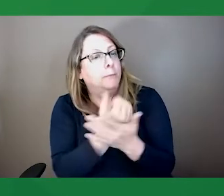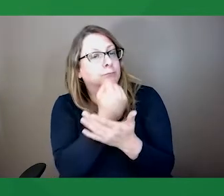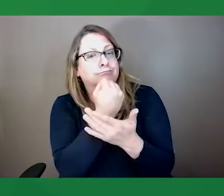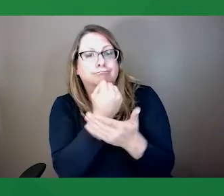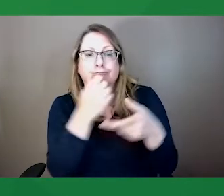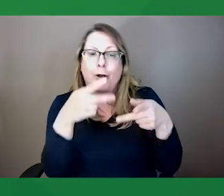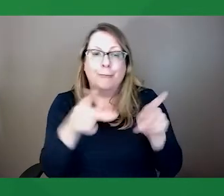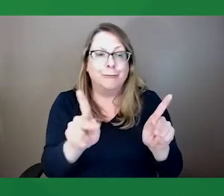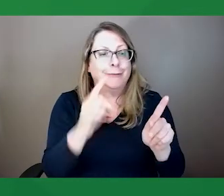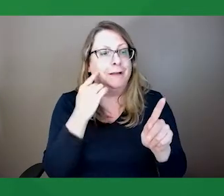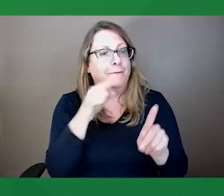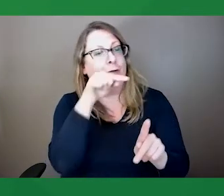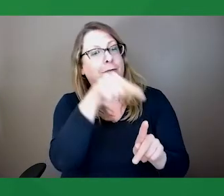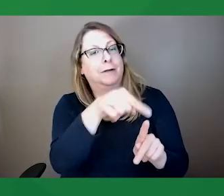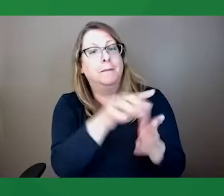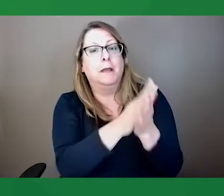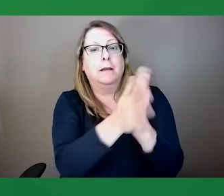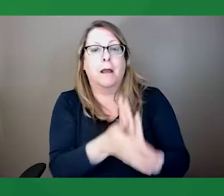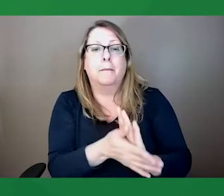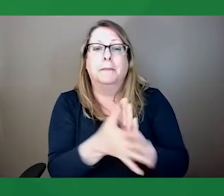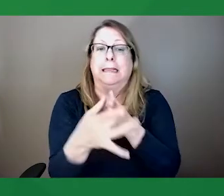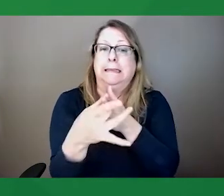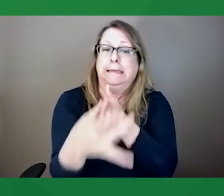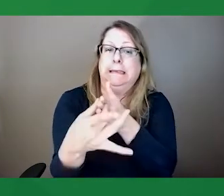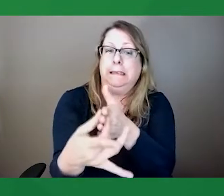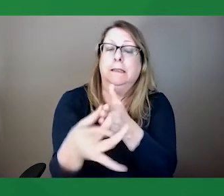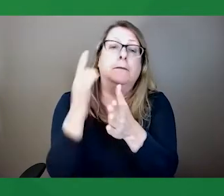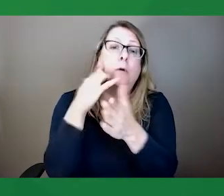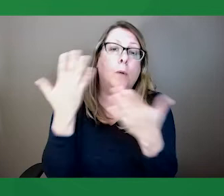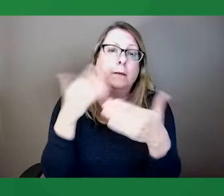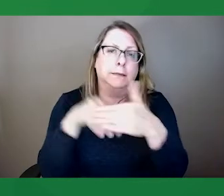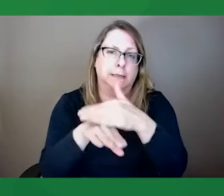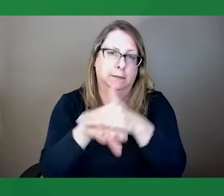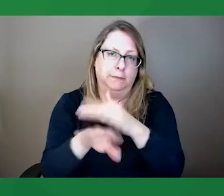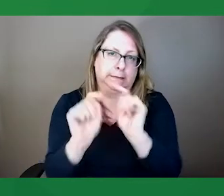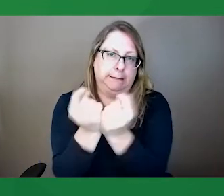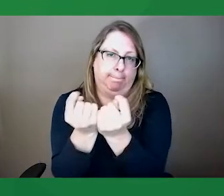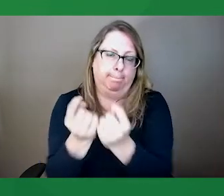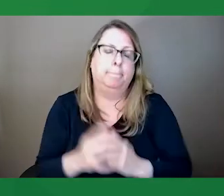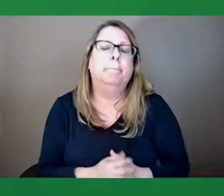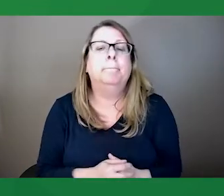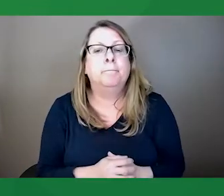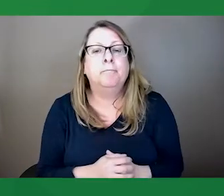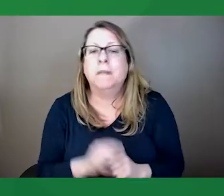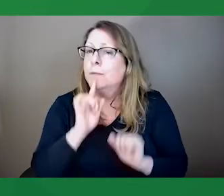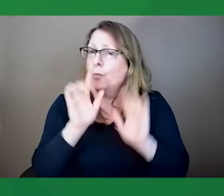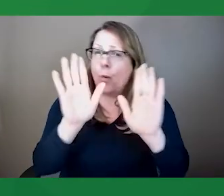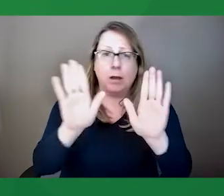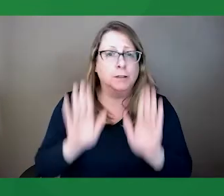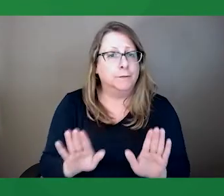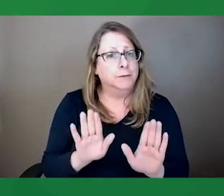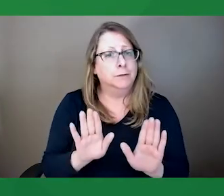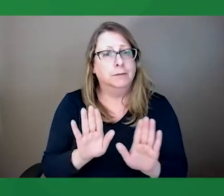to turn him into an accessibility lead, and which is great. He is super excited.